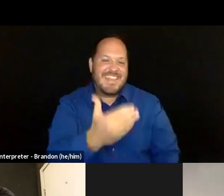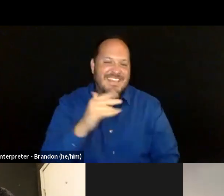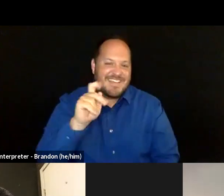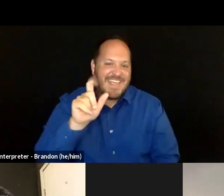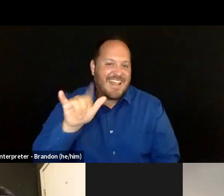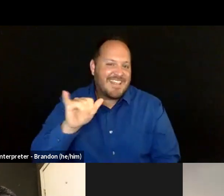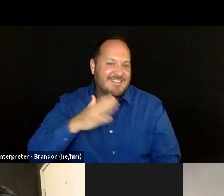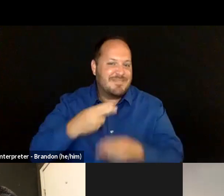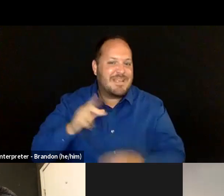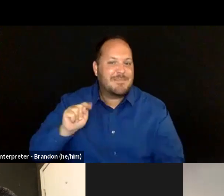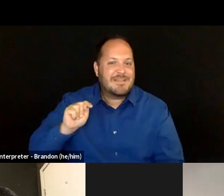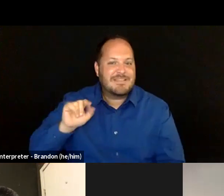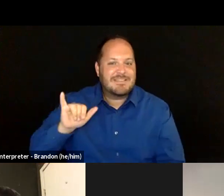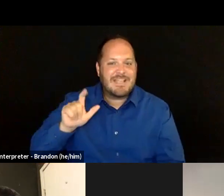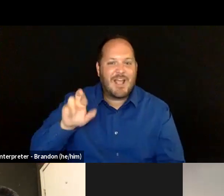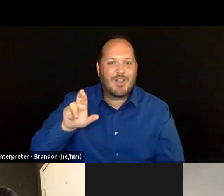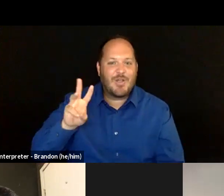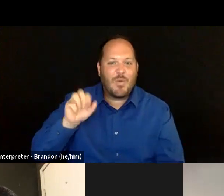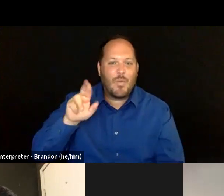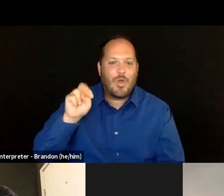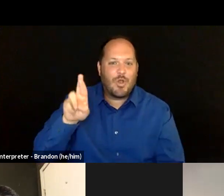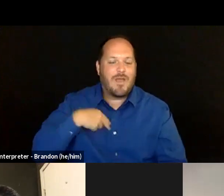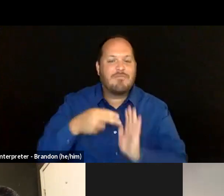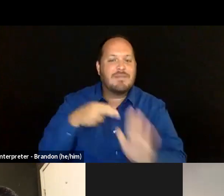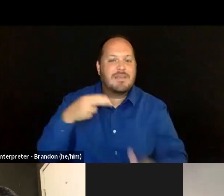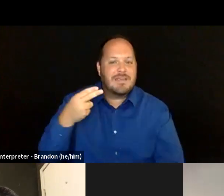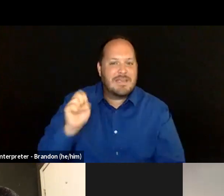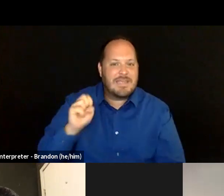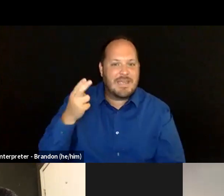another cruel lawsuit from Parents for Privacy in Dallas